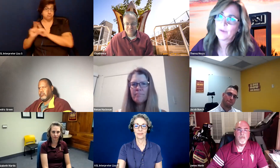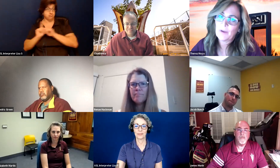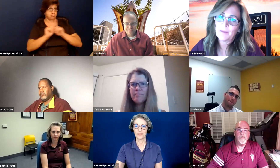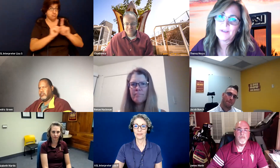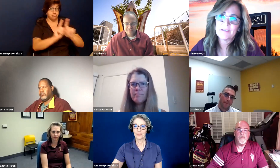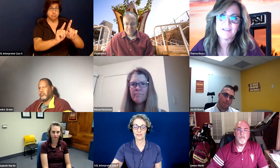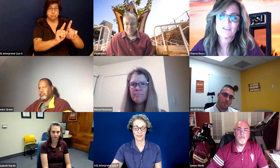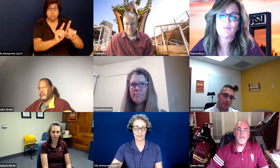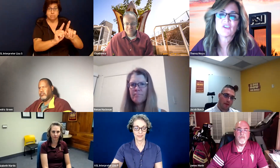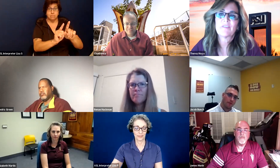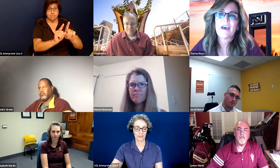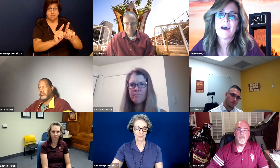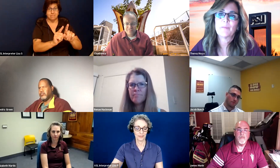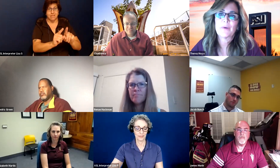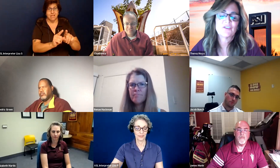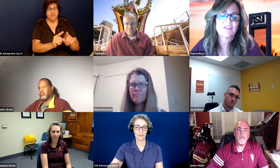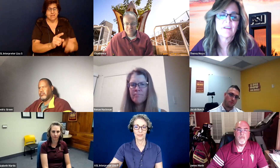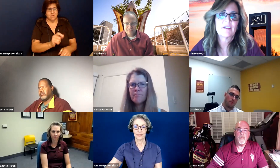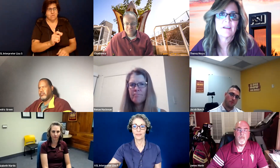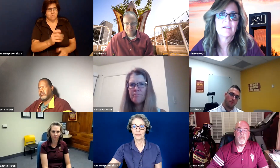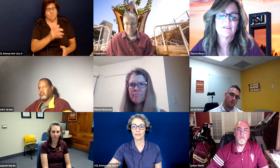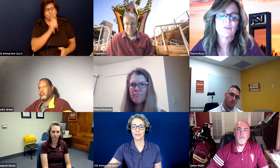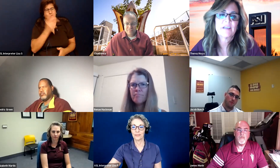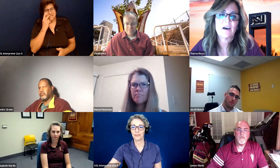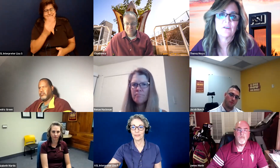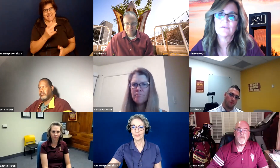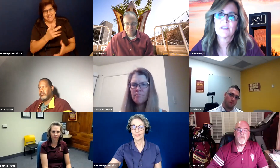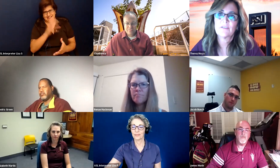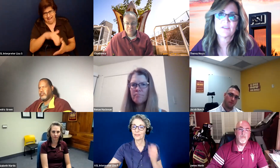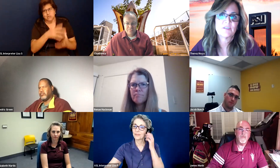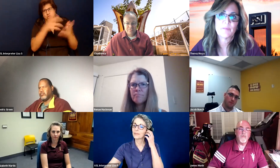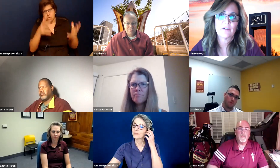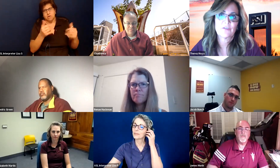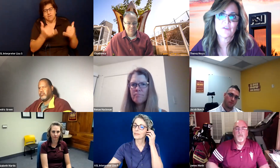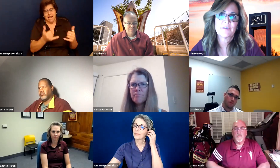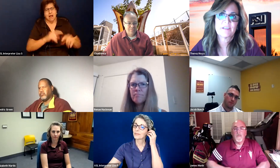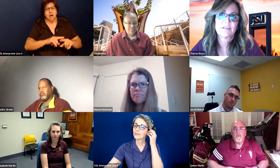We might not be seeing so much of that, but just like tell the students about our services,